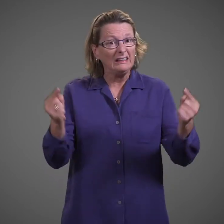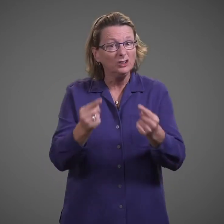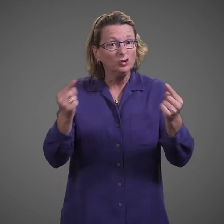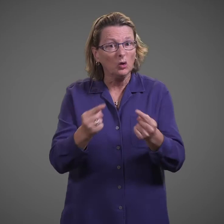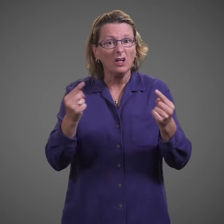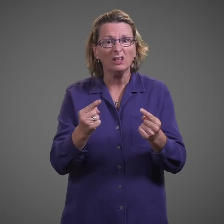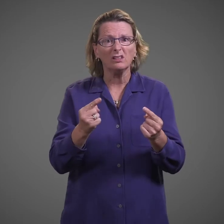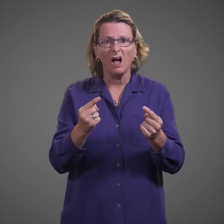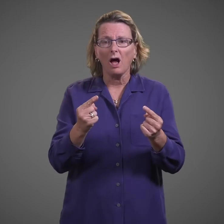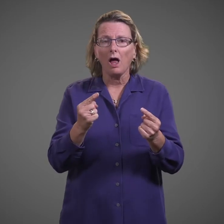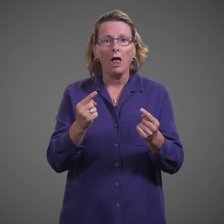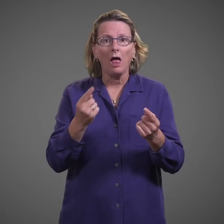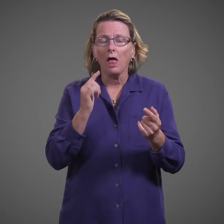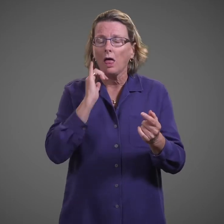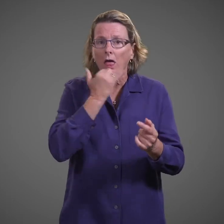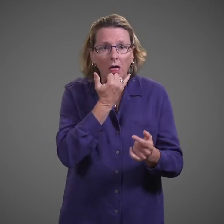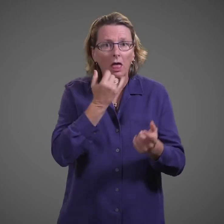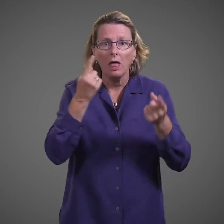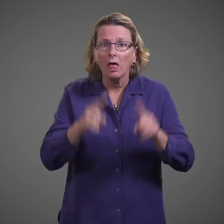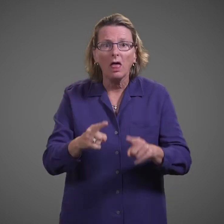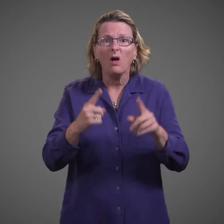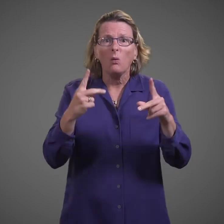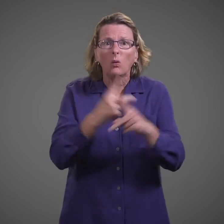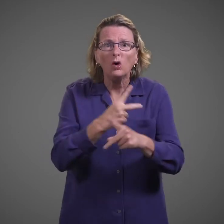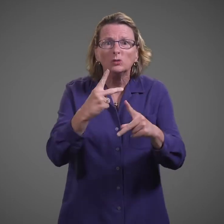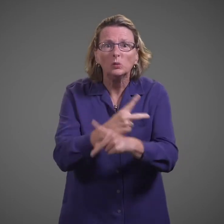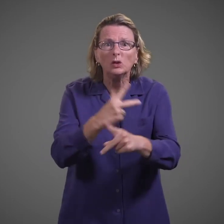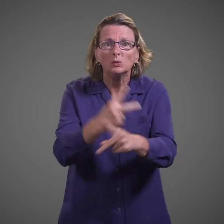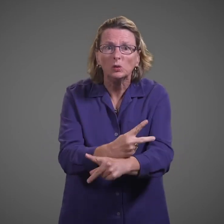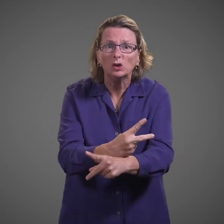COMPLICATIONS It's possible that instead of healing from your injuries they can become worse.